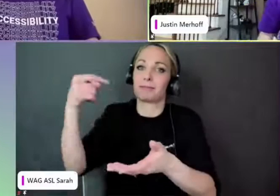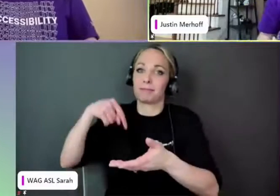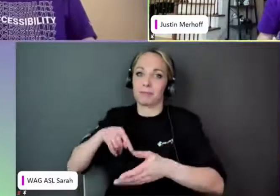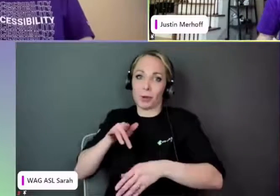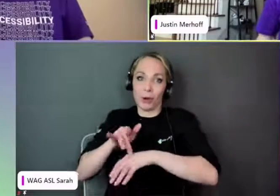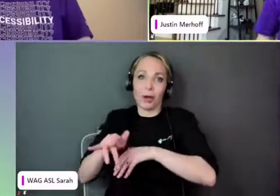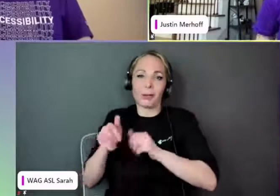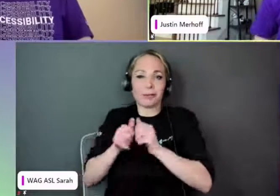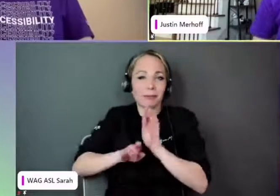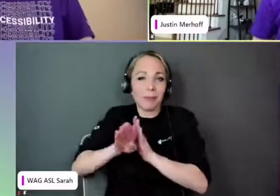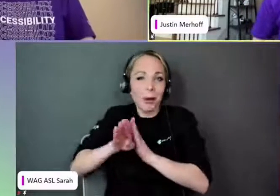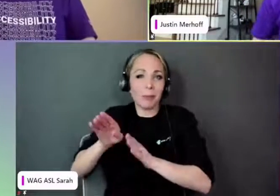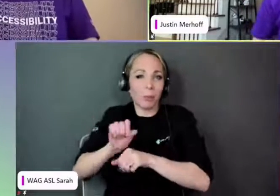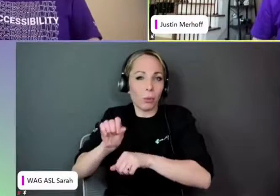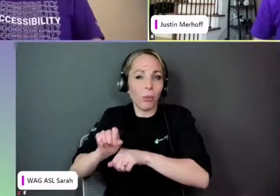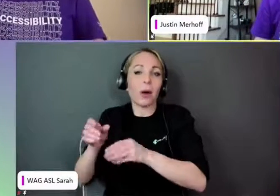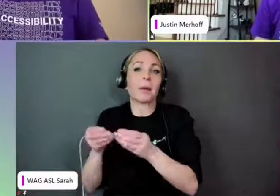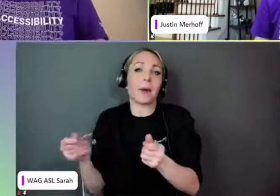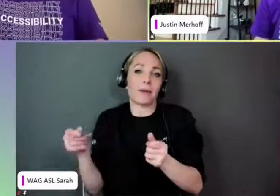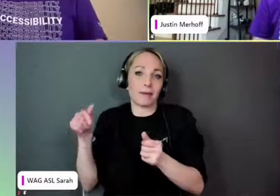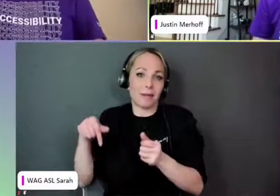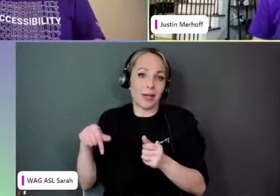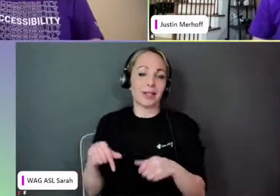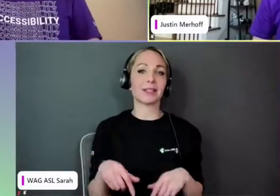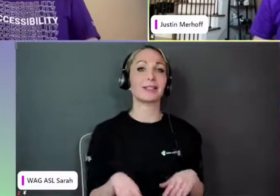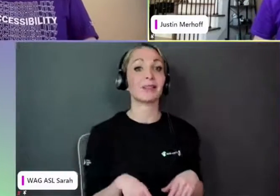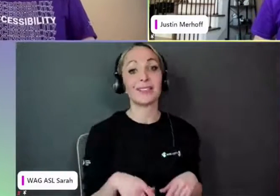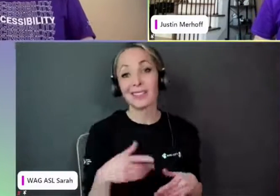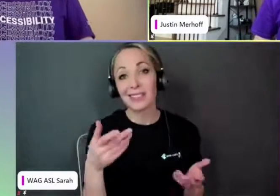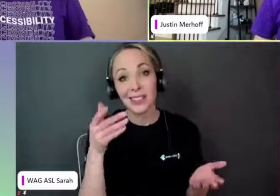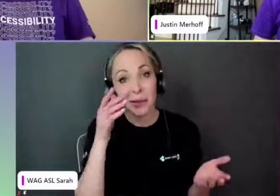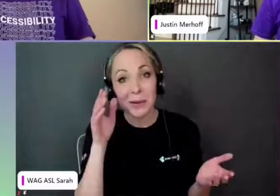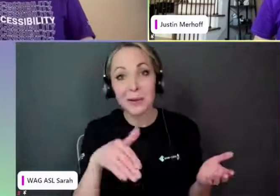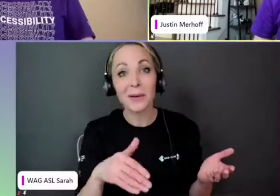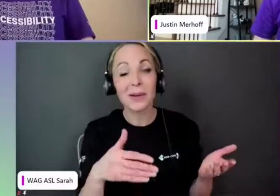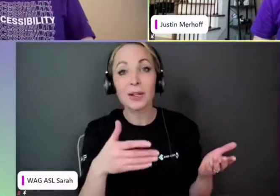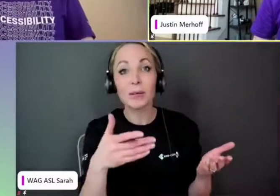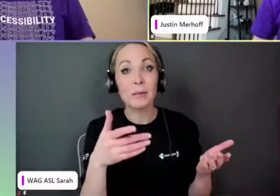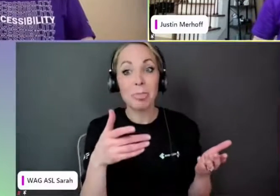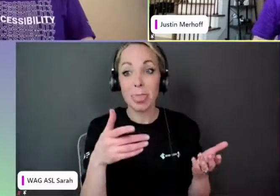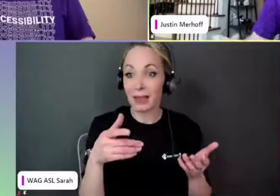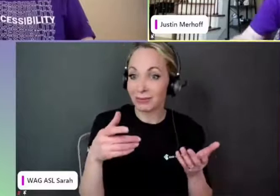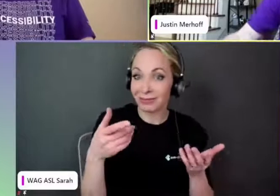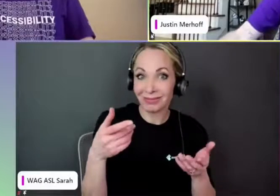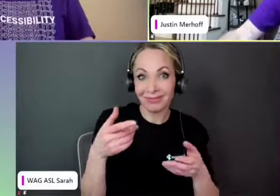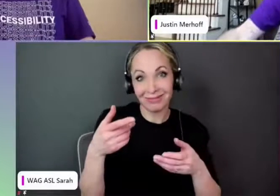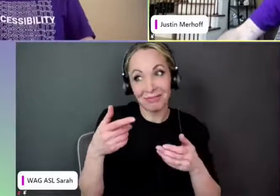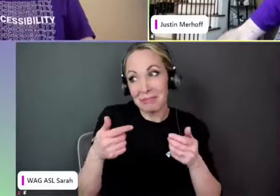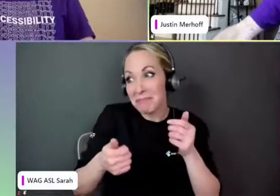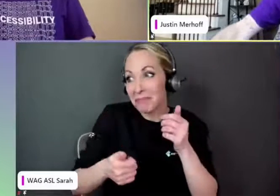Well, normally, I would've told us that 4:40, that we had 10 minutes for Q&A,